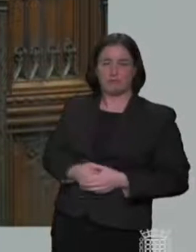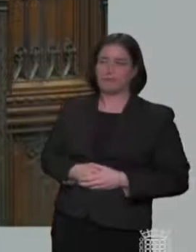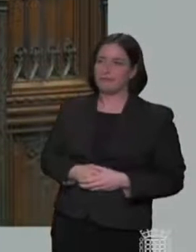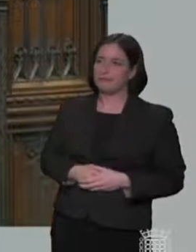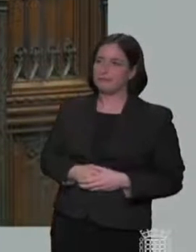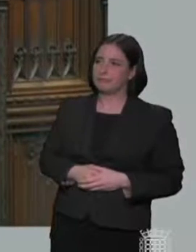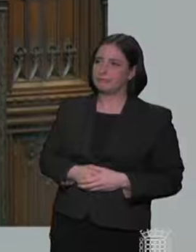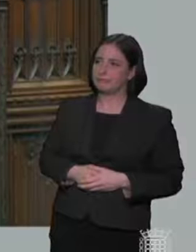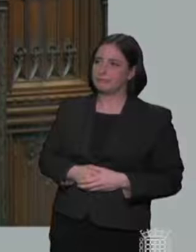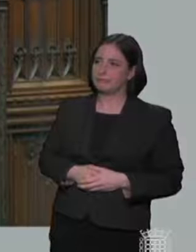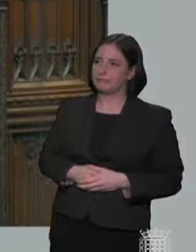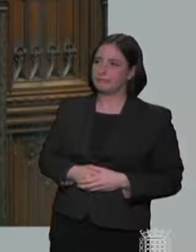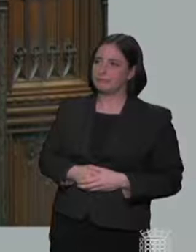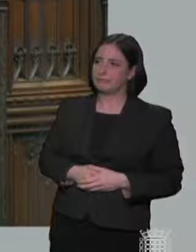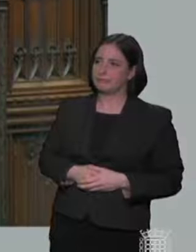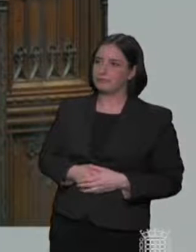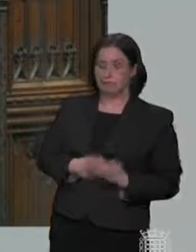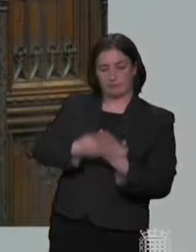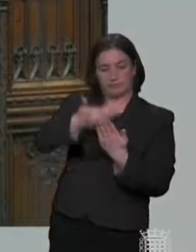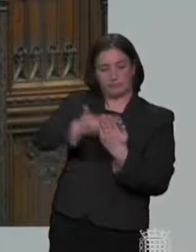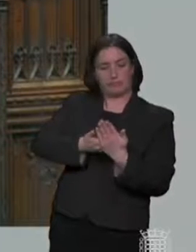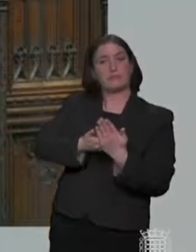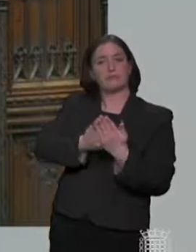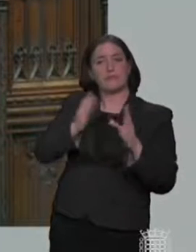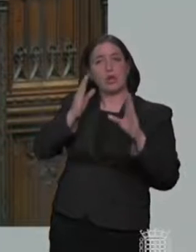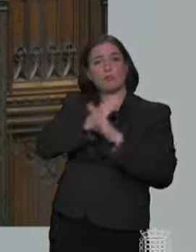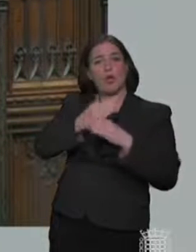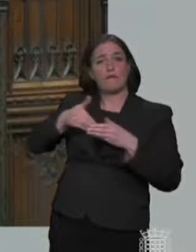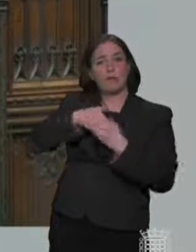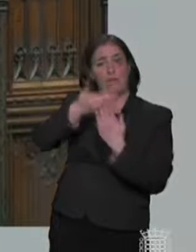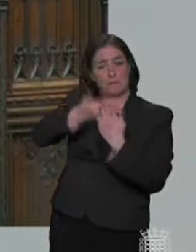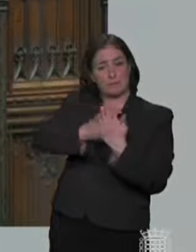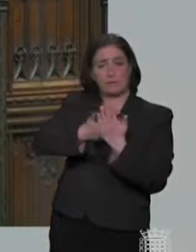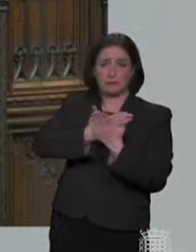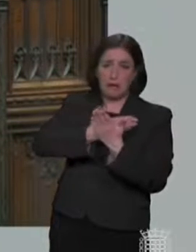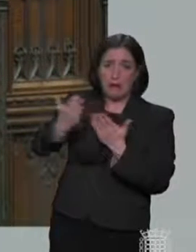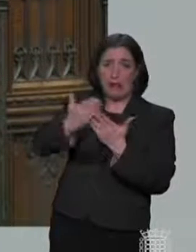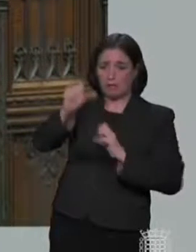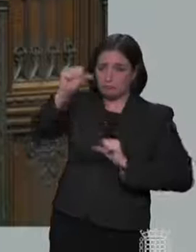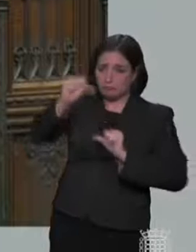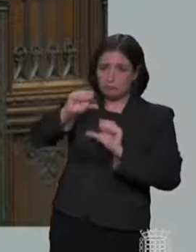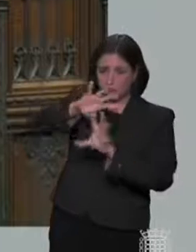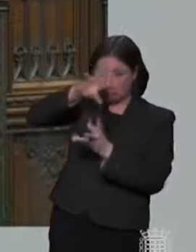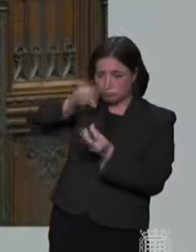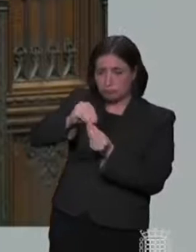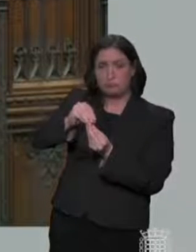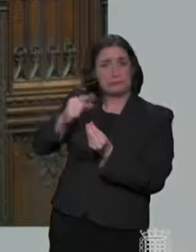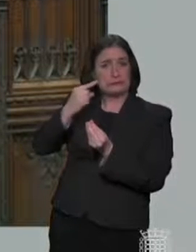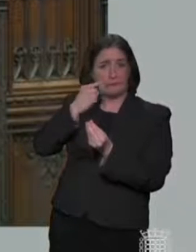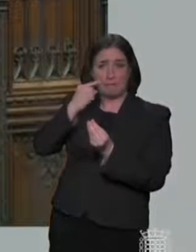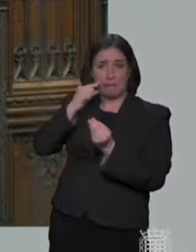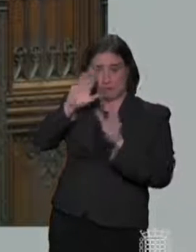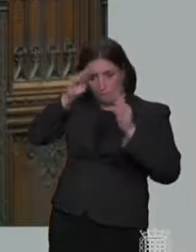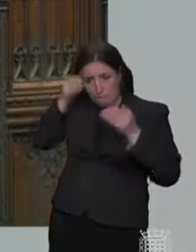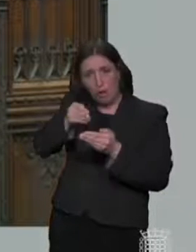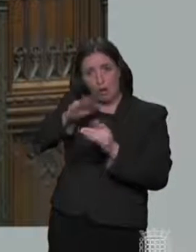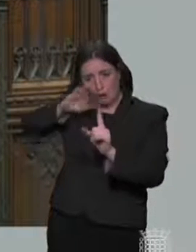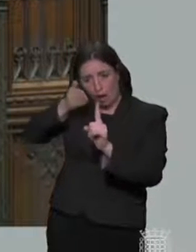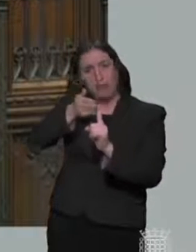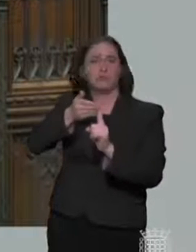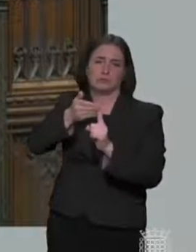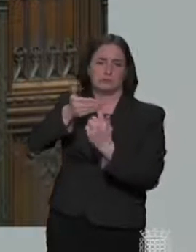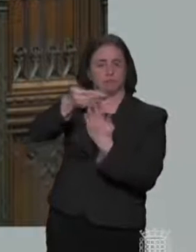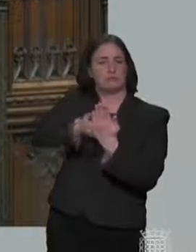a private members bill clear concise simple and straightforward in the british sign language